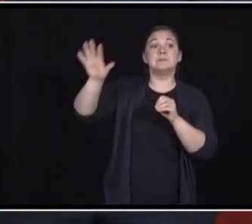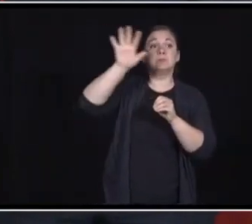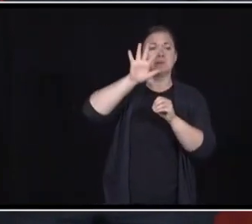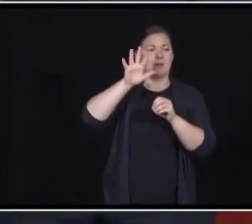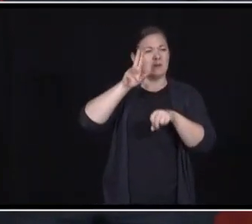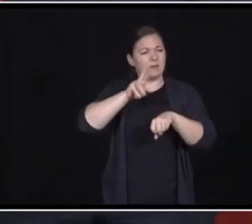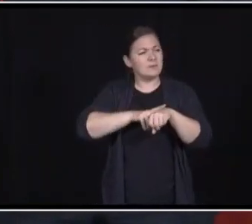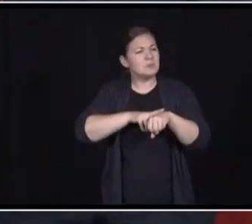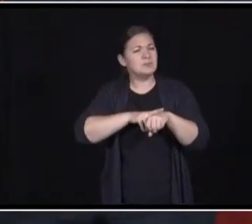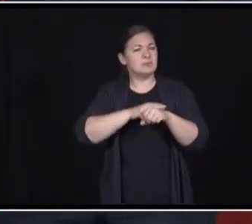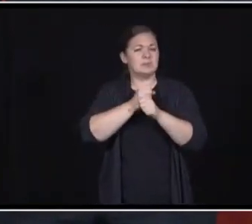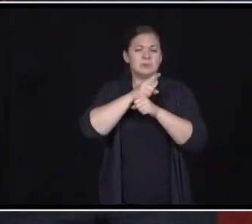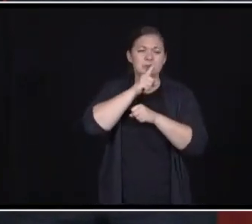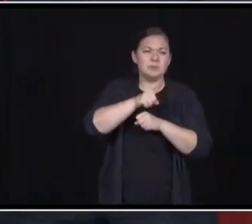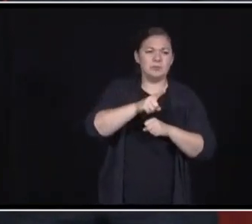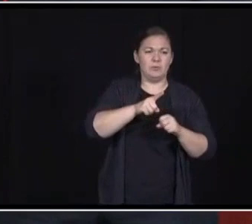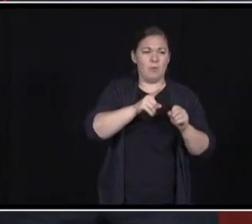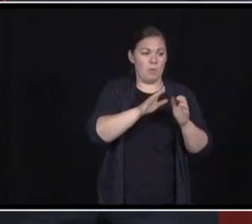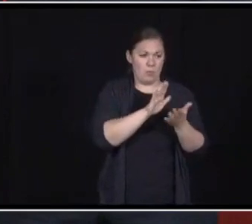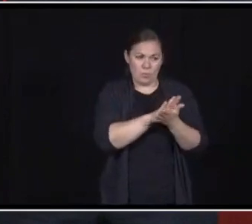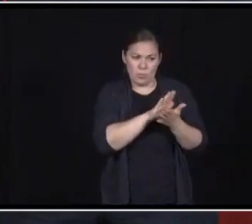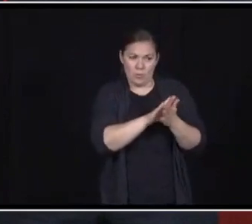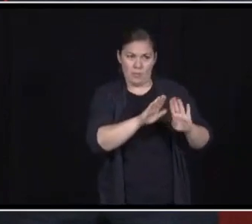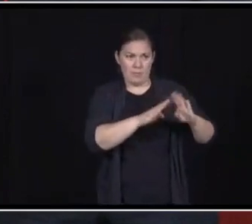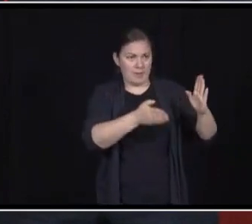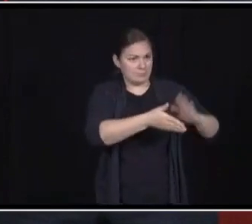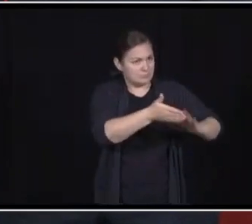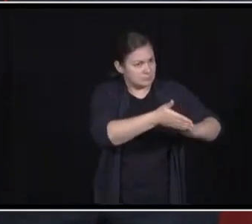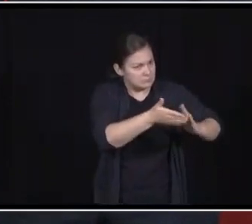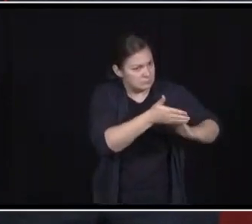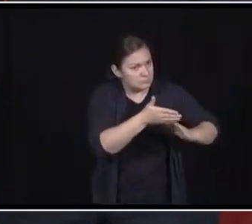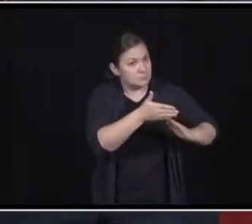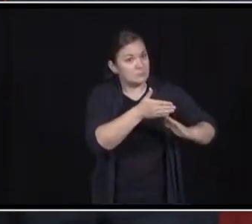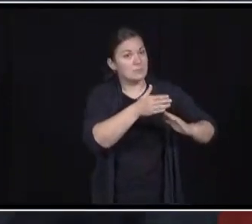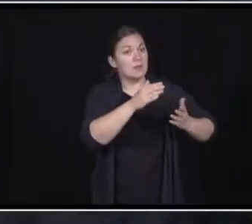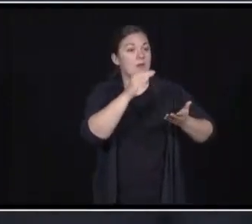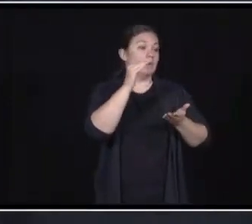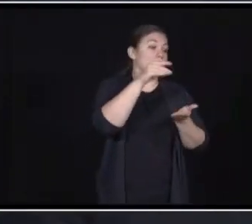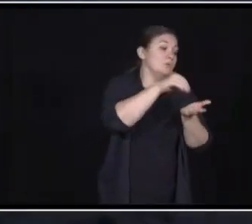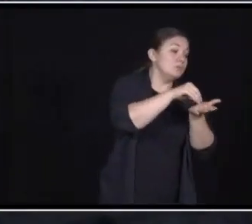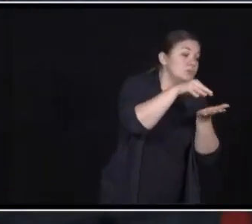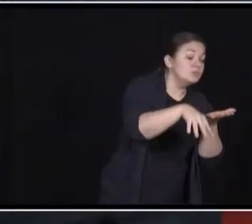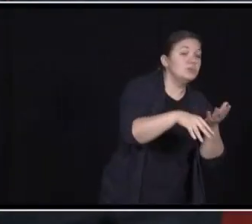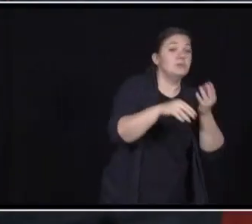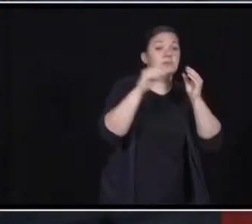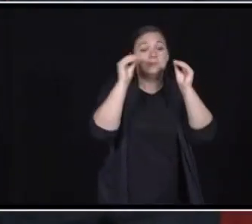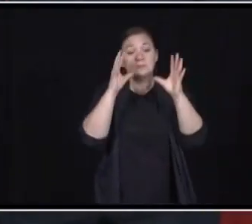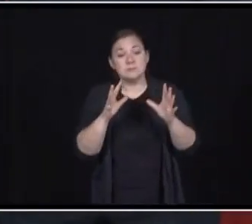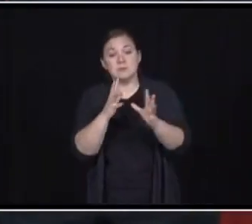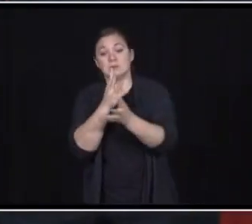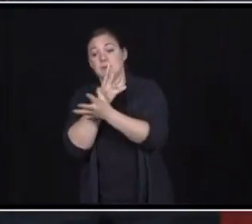To curtail it in limited -- limited as soon as possible. We are determined to very concerned about